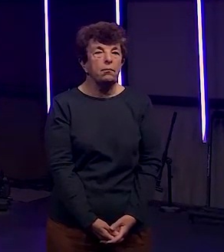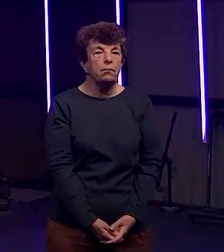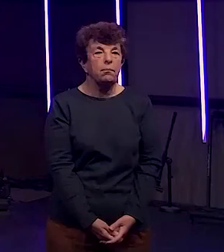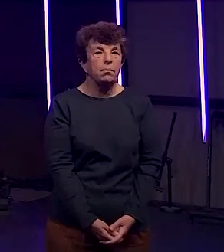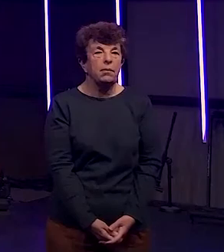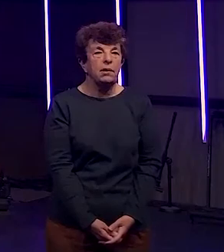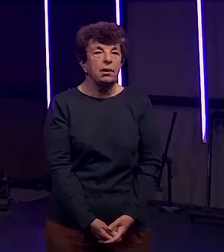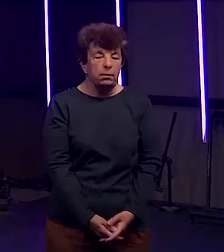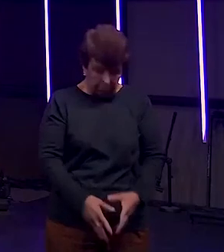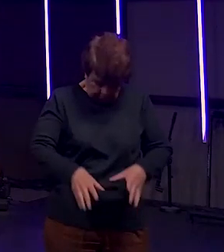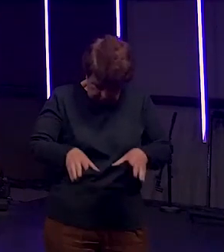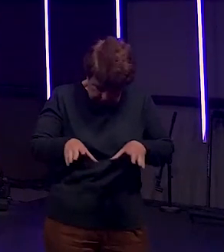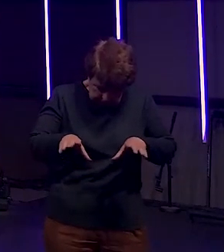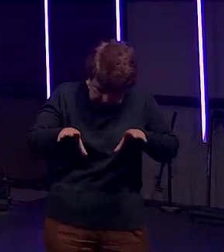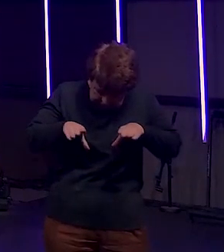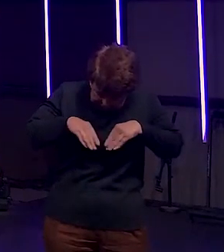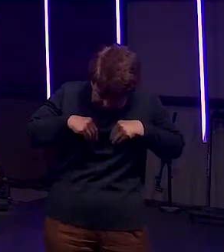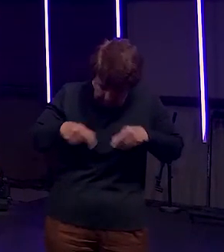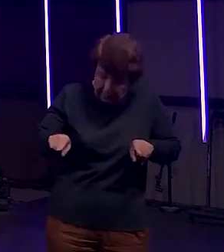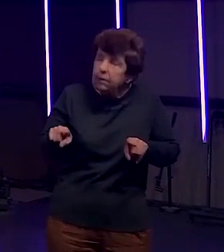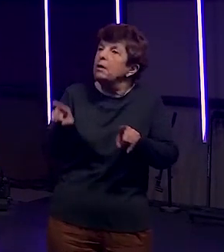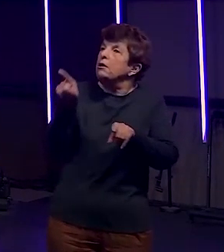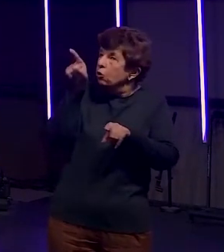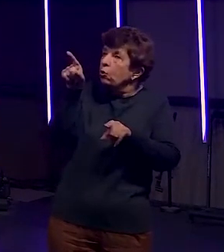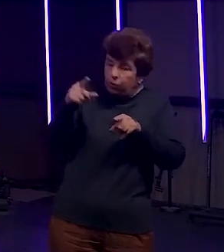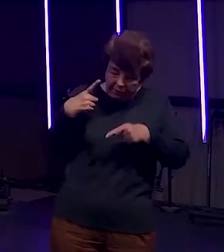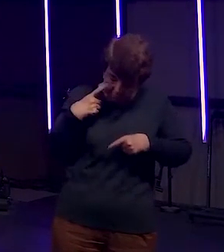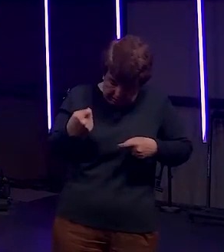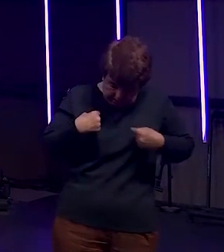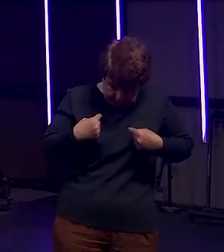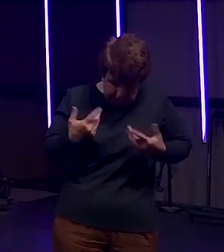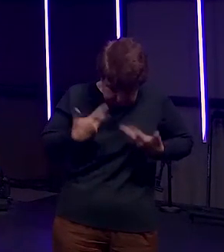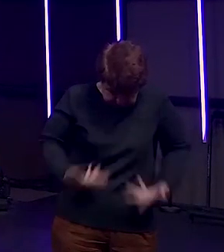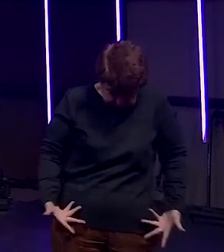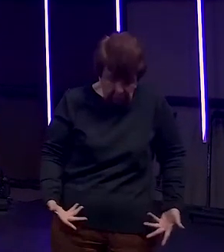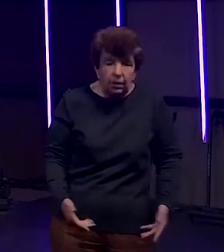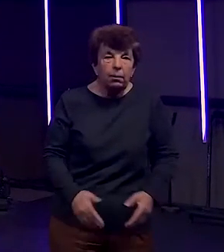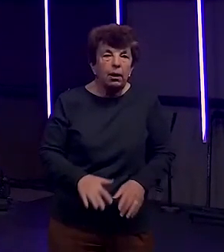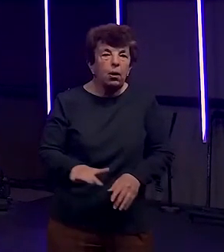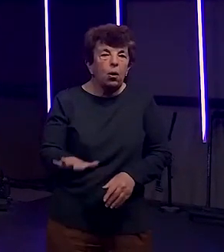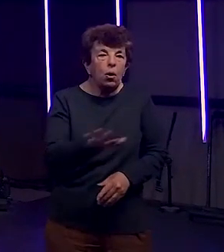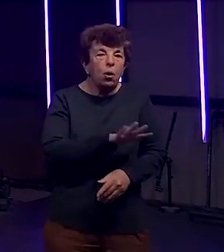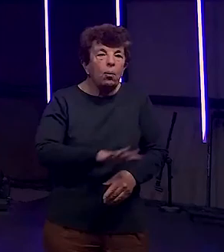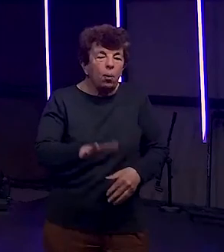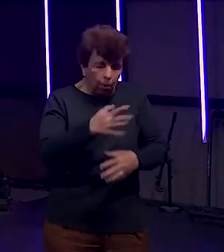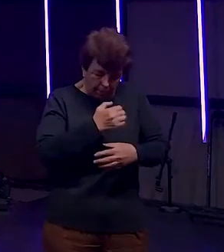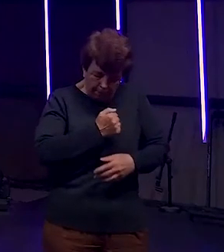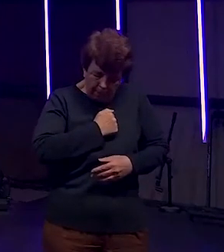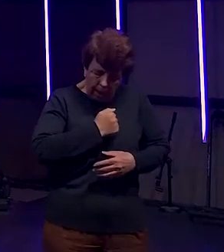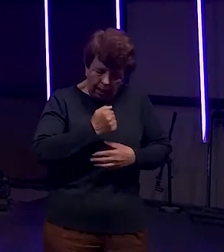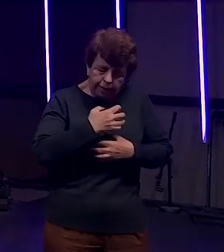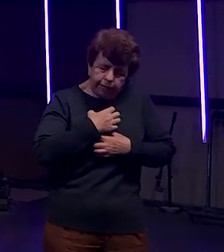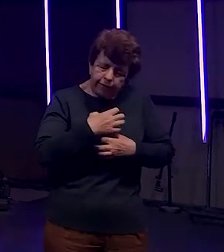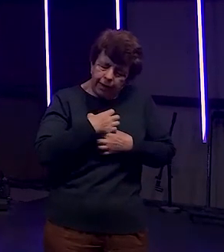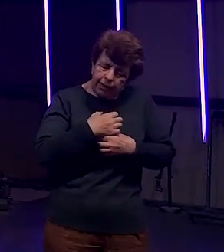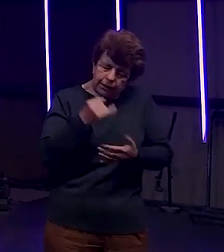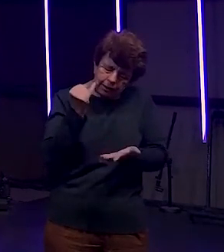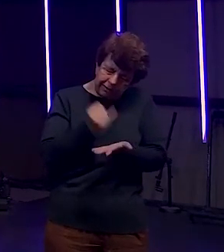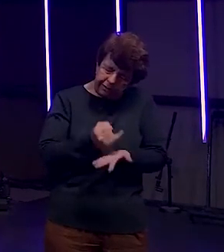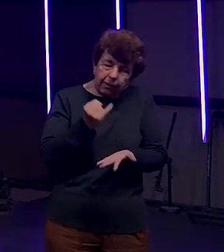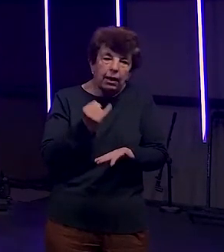So take me as you find me All my fears and failures